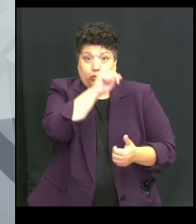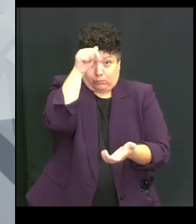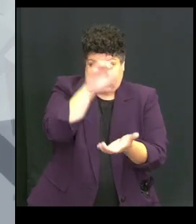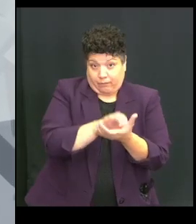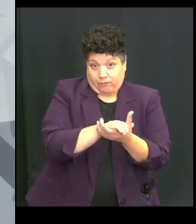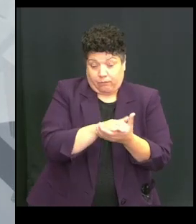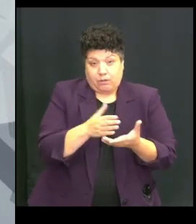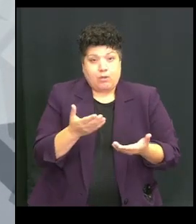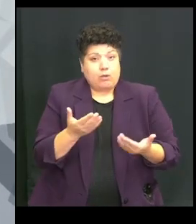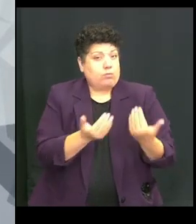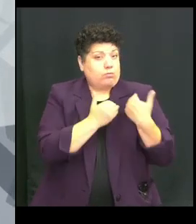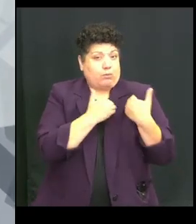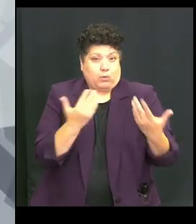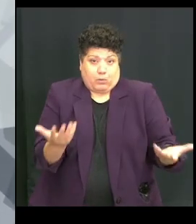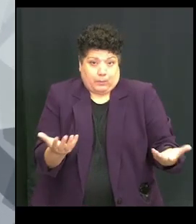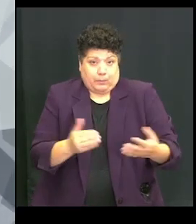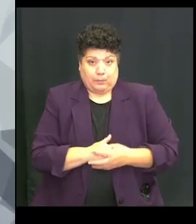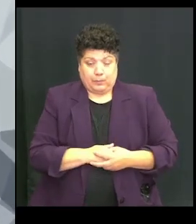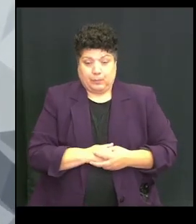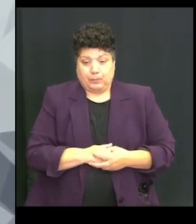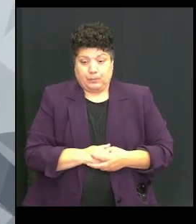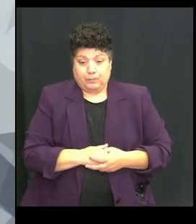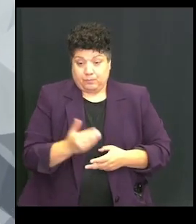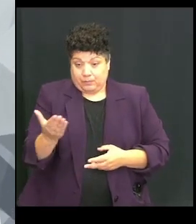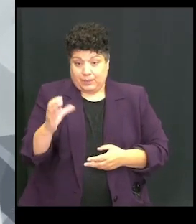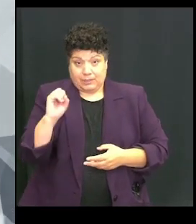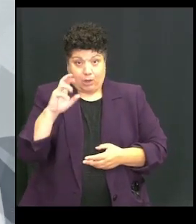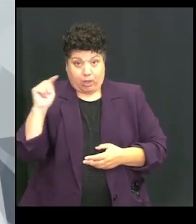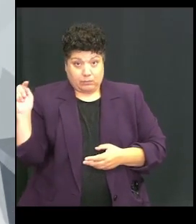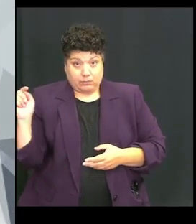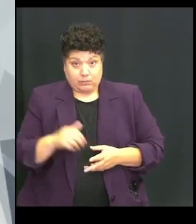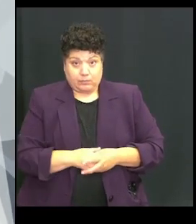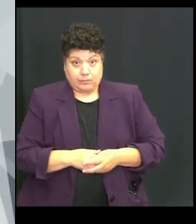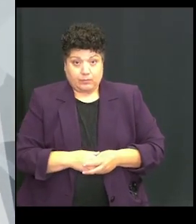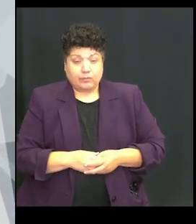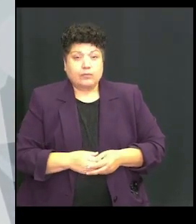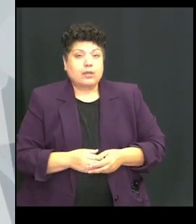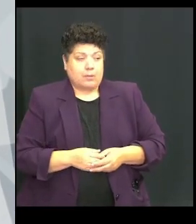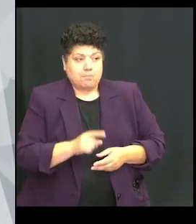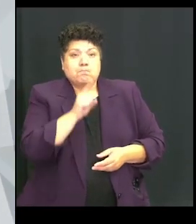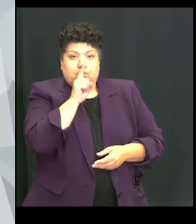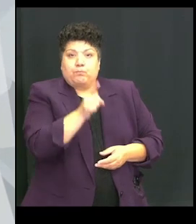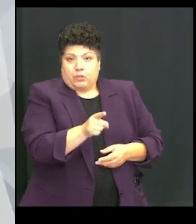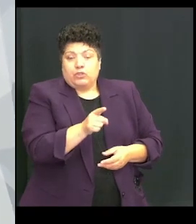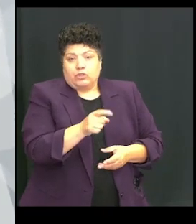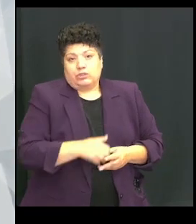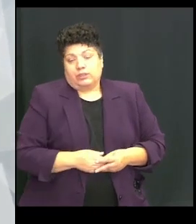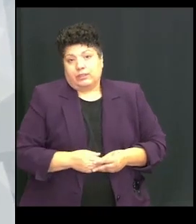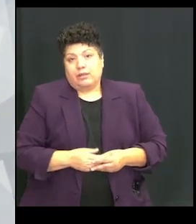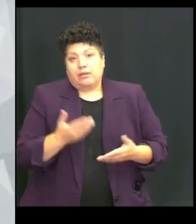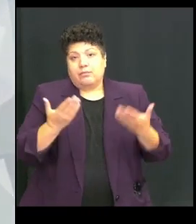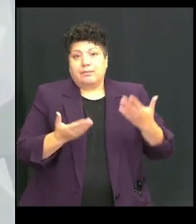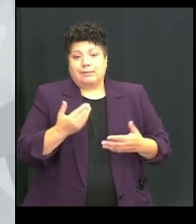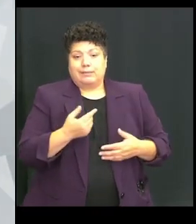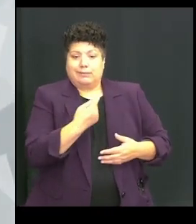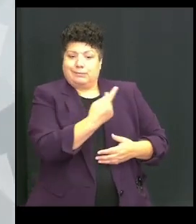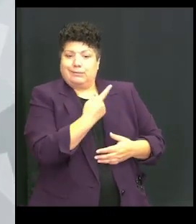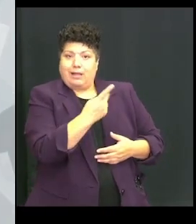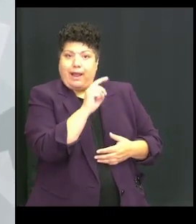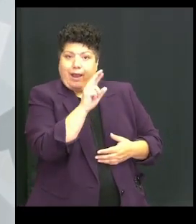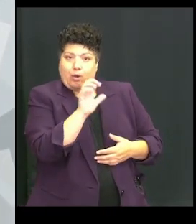Sure, maybe I'll go back to the point that both Eric and I were sort of making earlier.